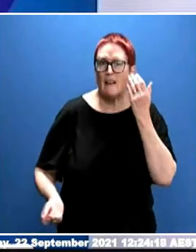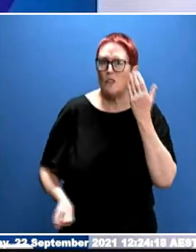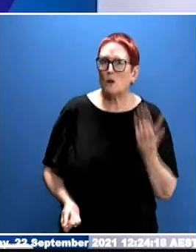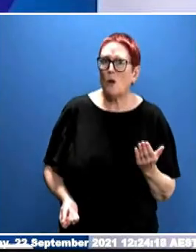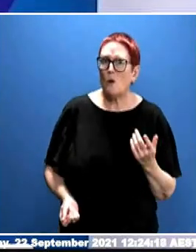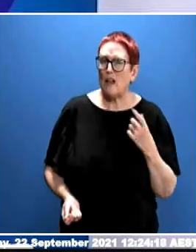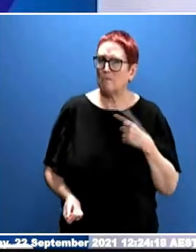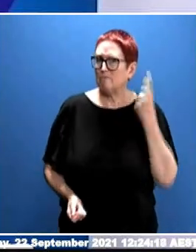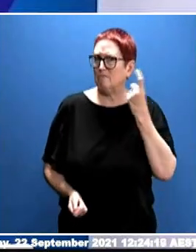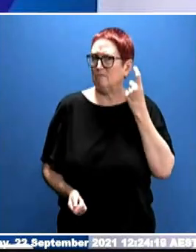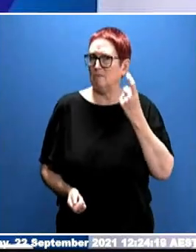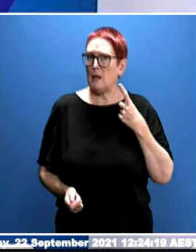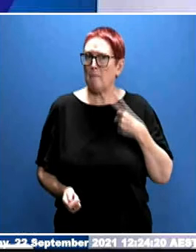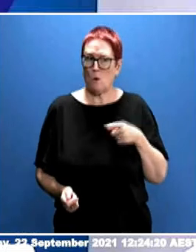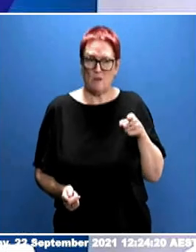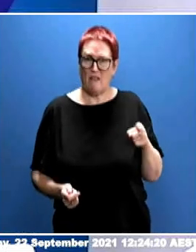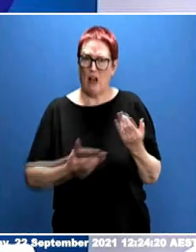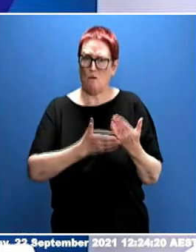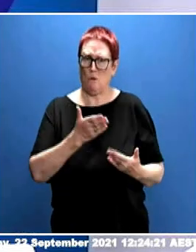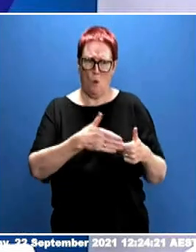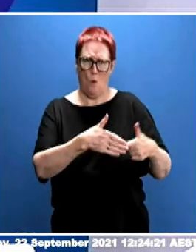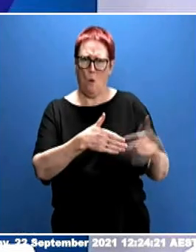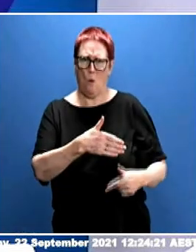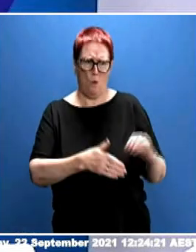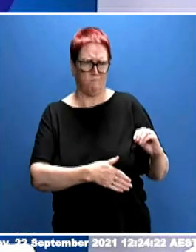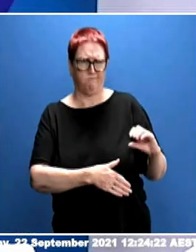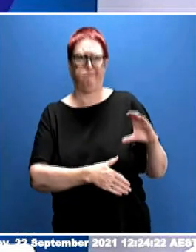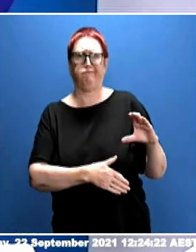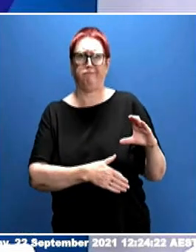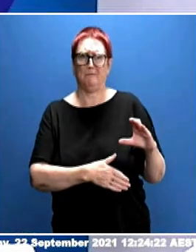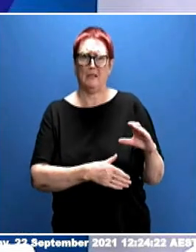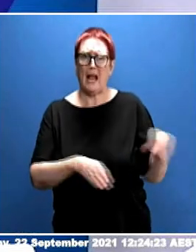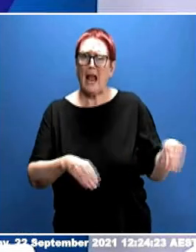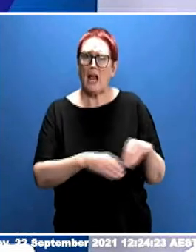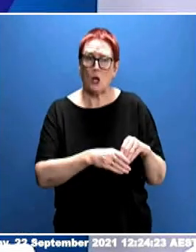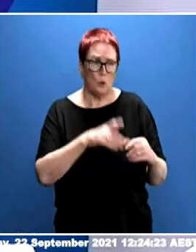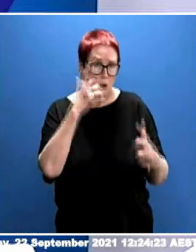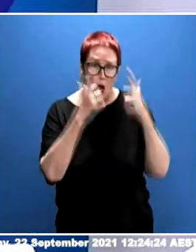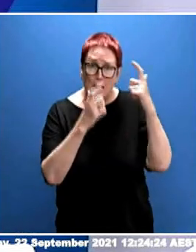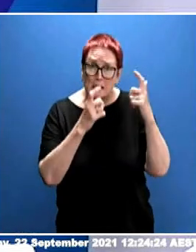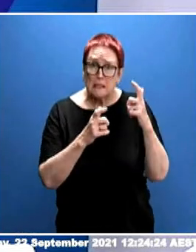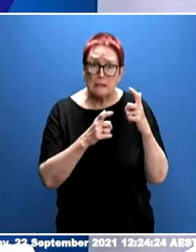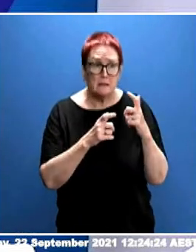That's what I'm wondering, because it's a very detailed report with recommendations based upon interviews and all sorts of things.